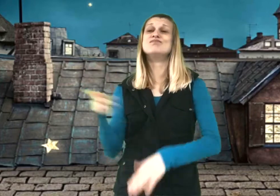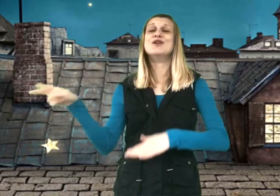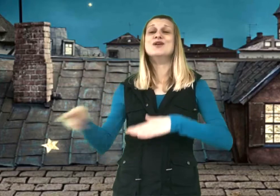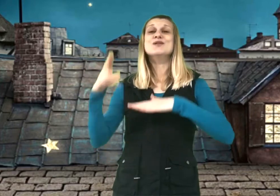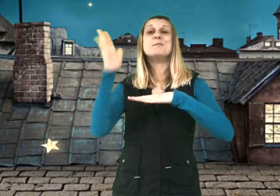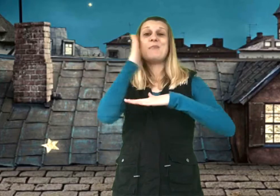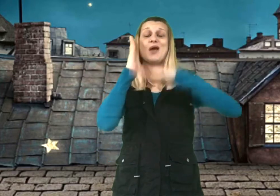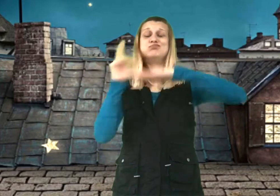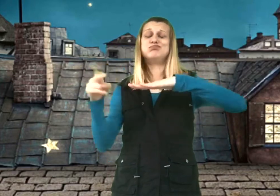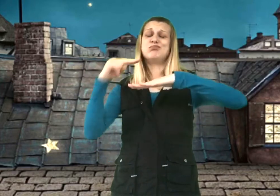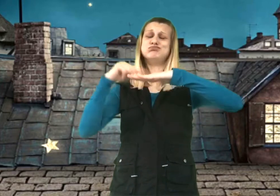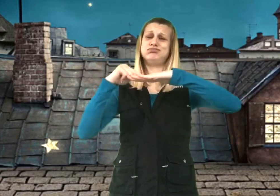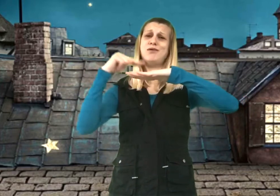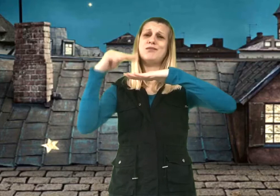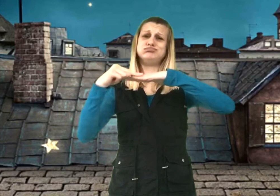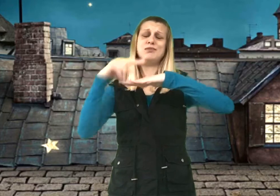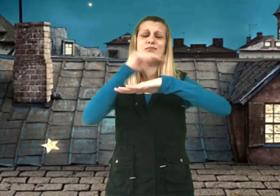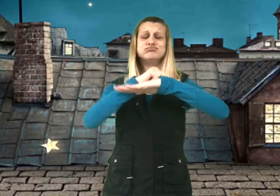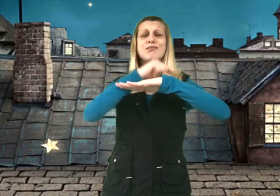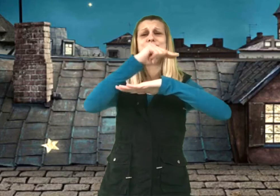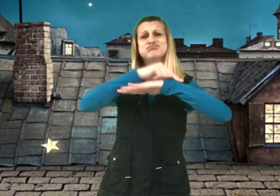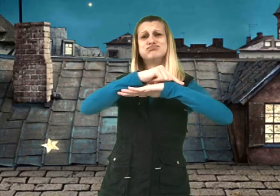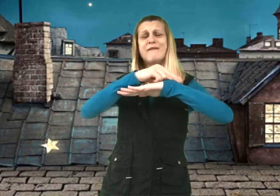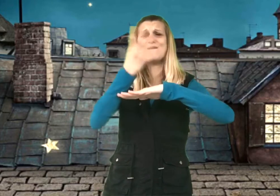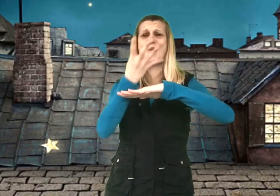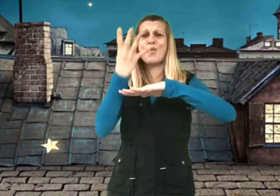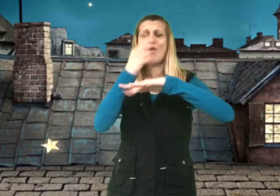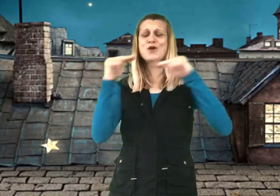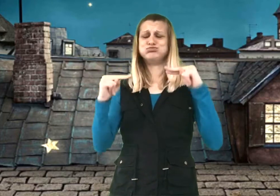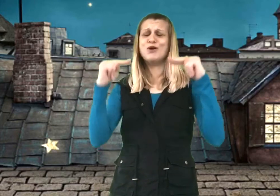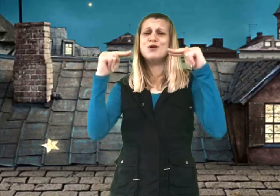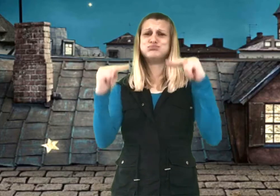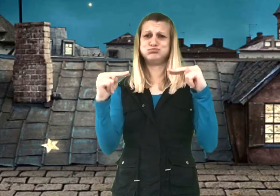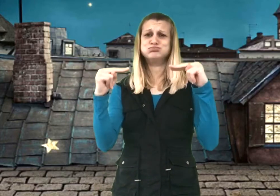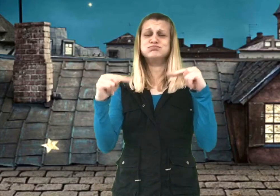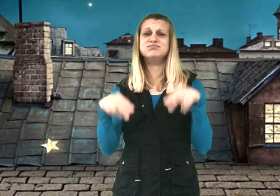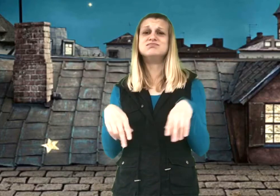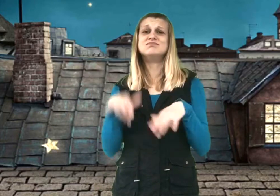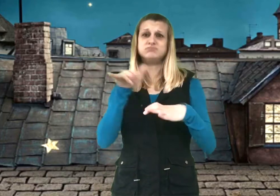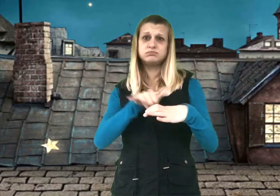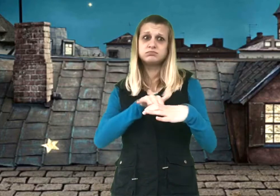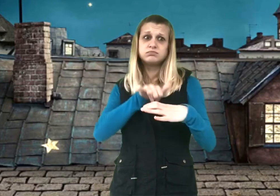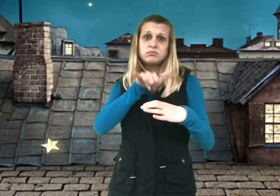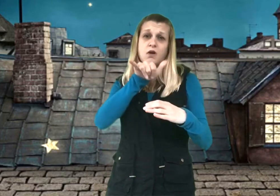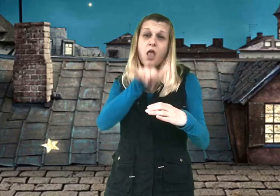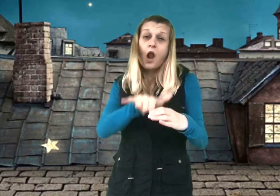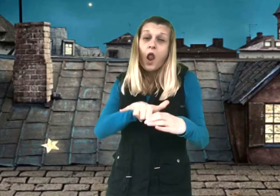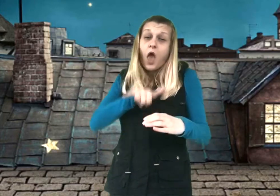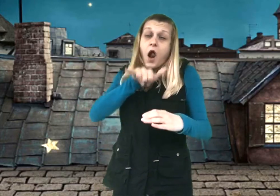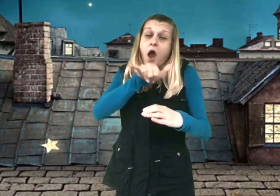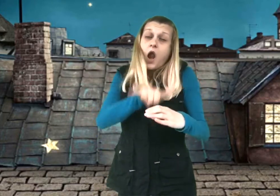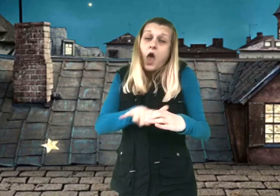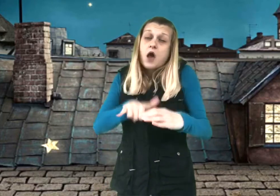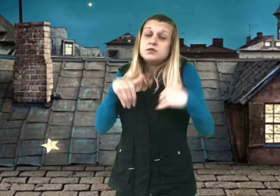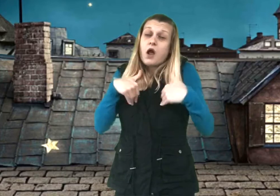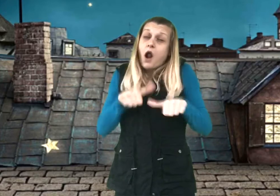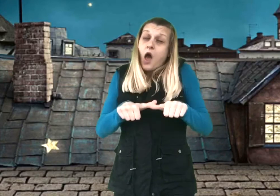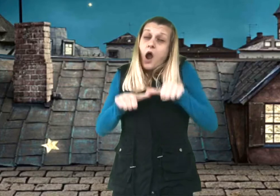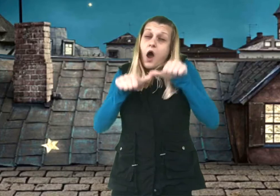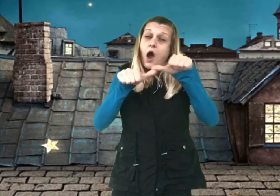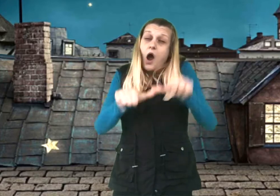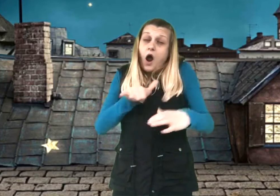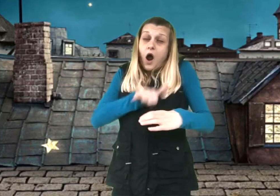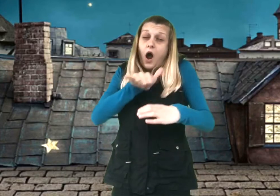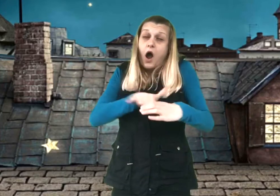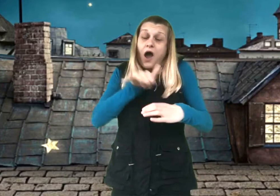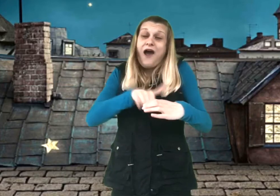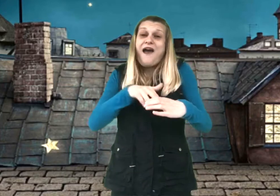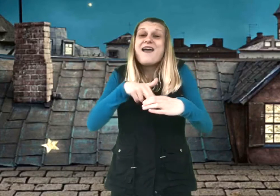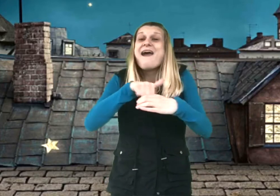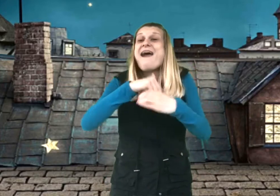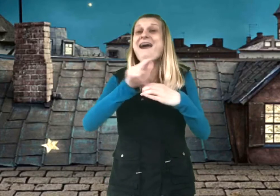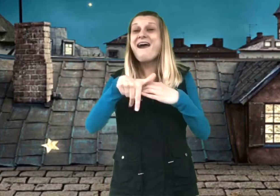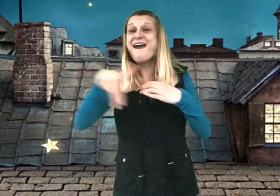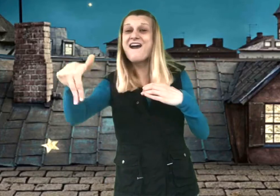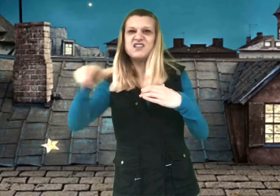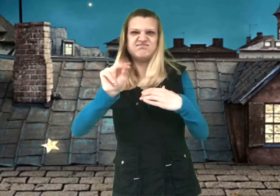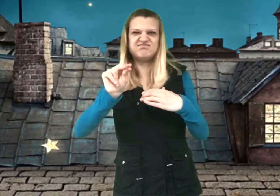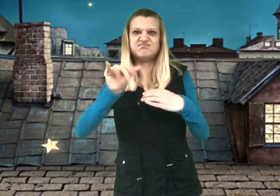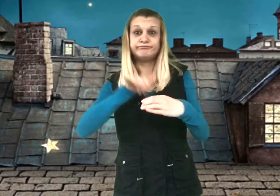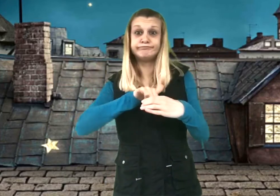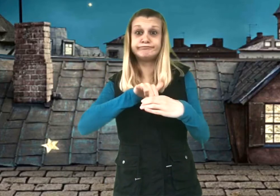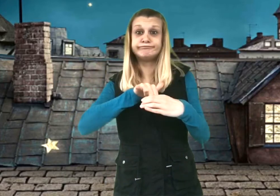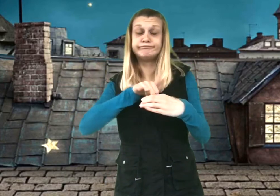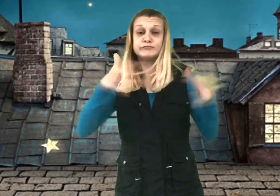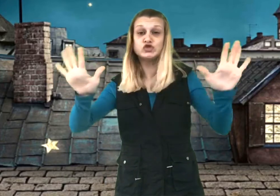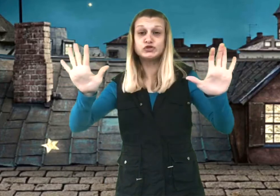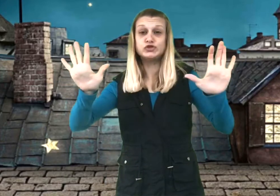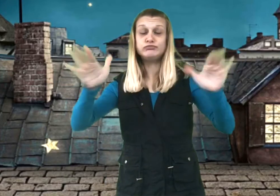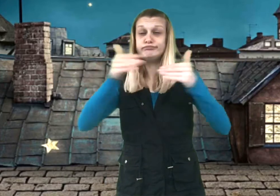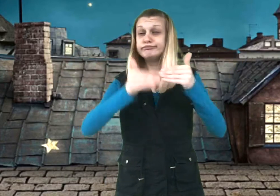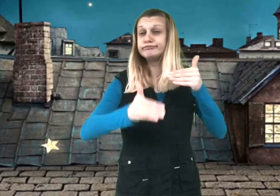They shared the bed. They were so tired, they never got out of it.